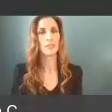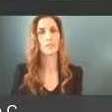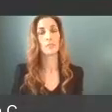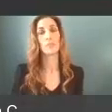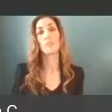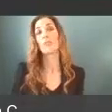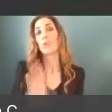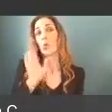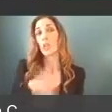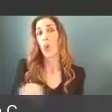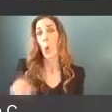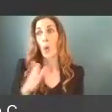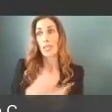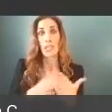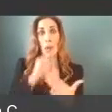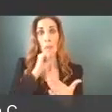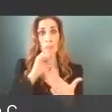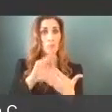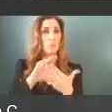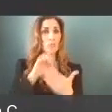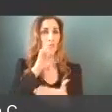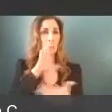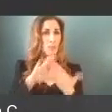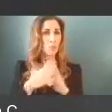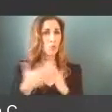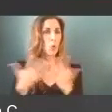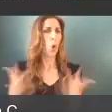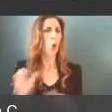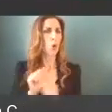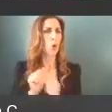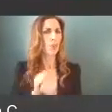been served by some of the federal pharmacy partnerships but we realized that there were